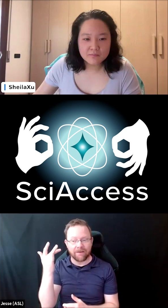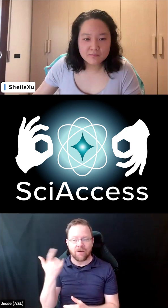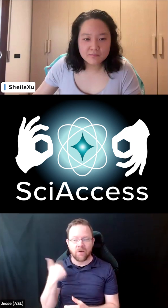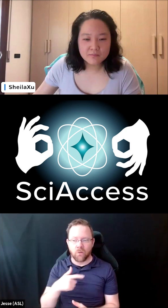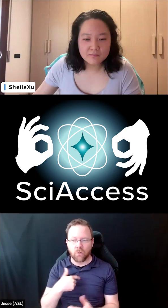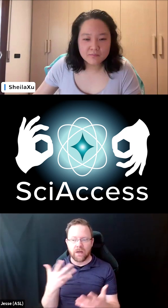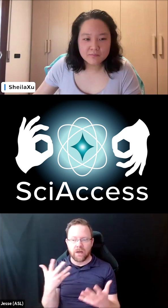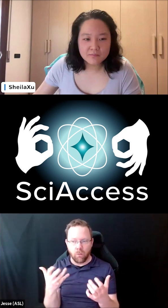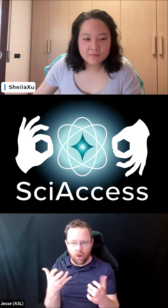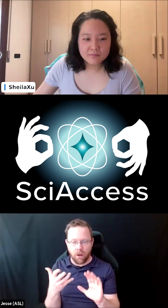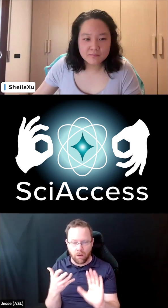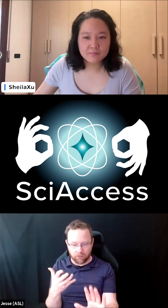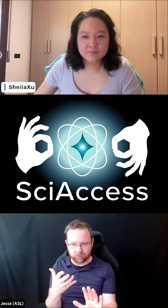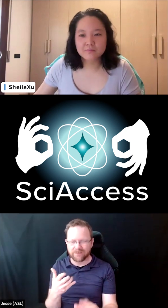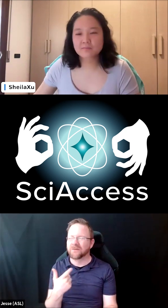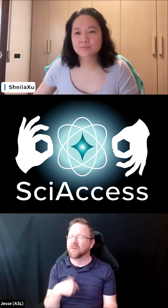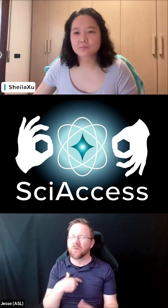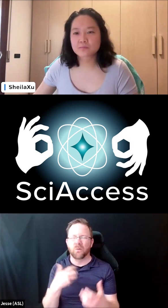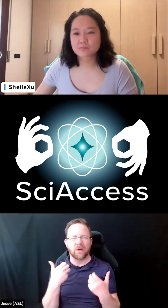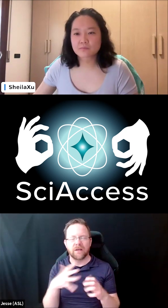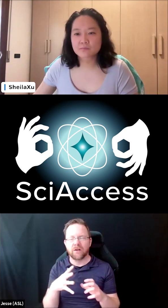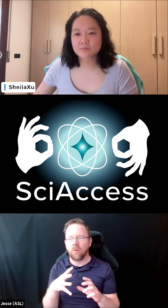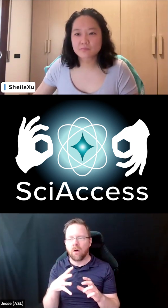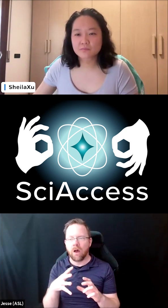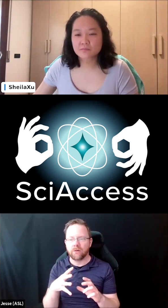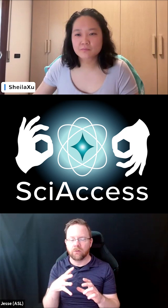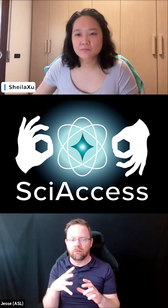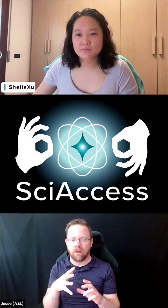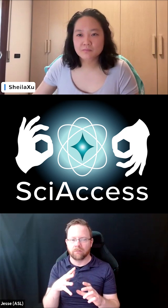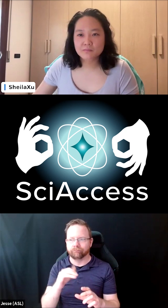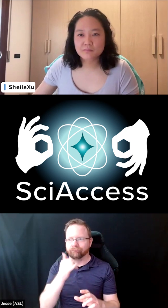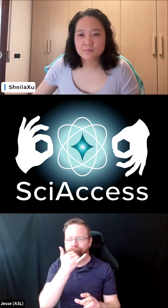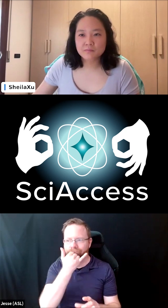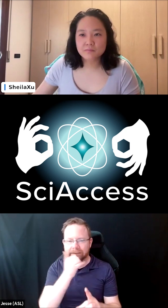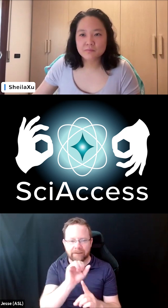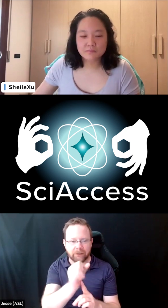disabled people are relegated to one analog.